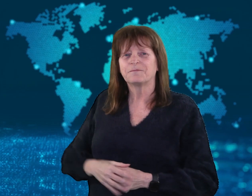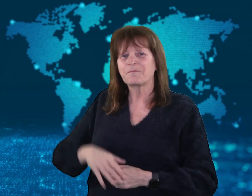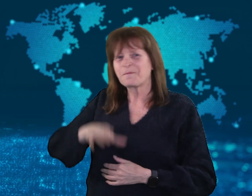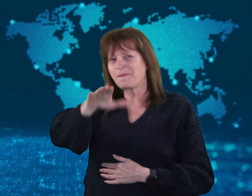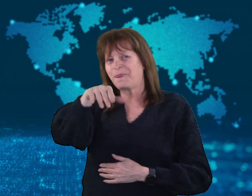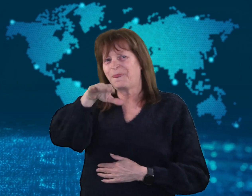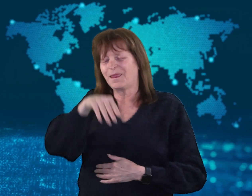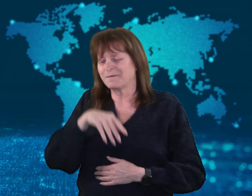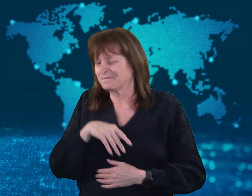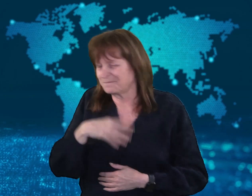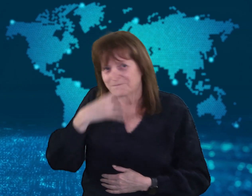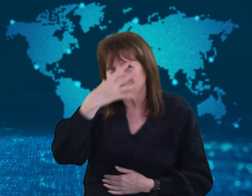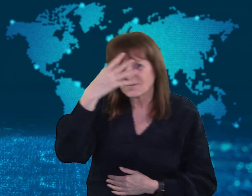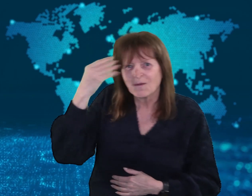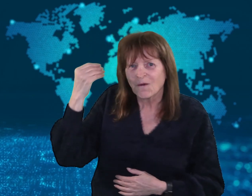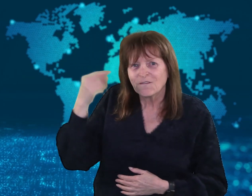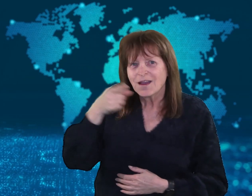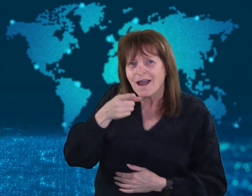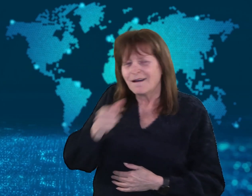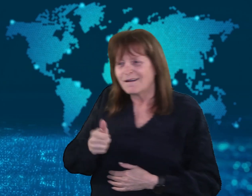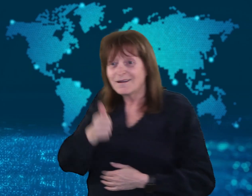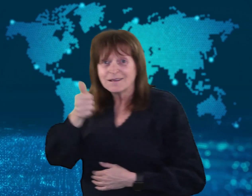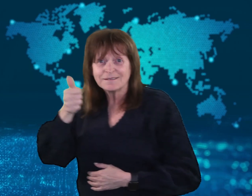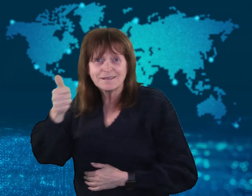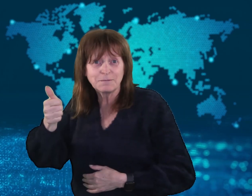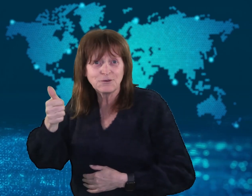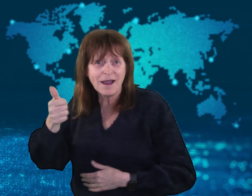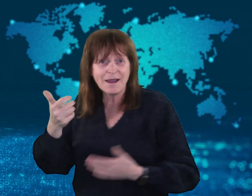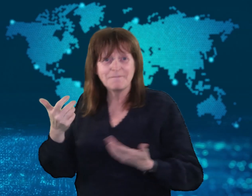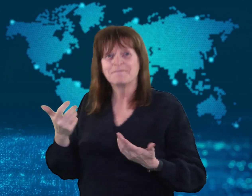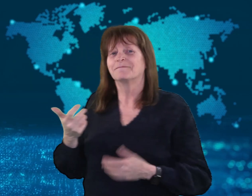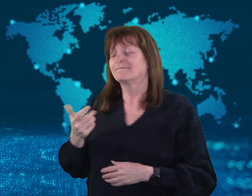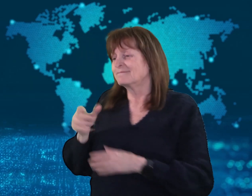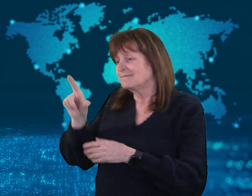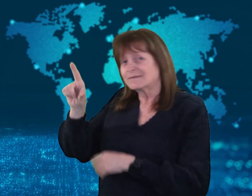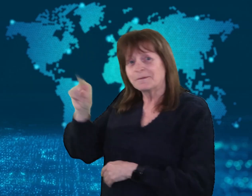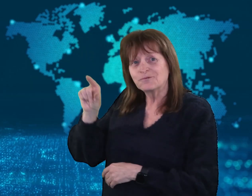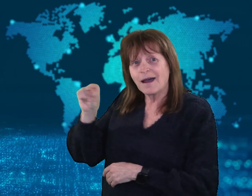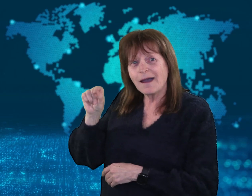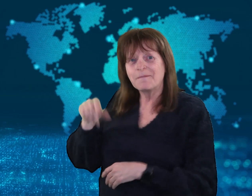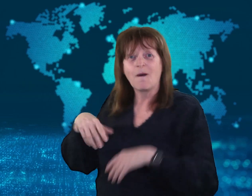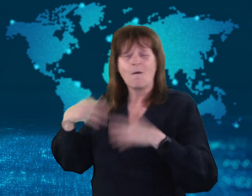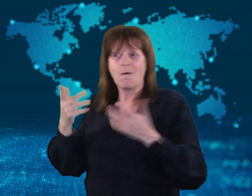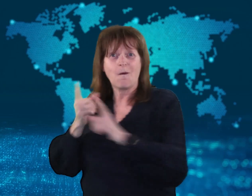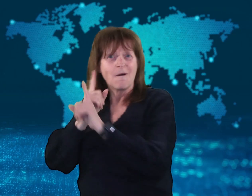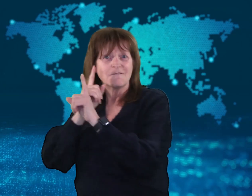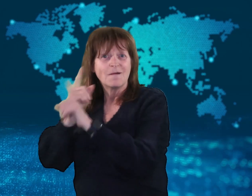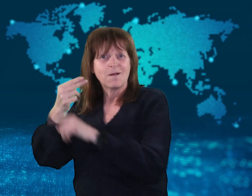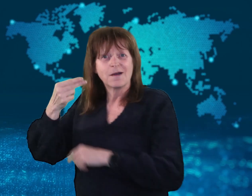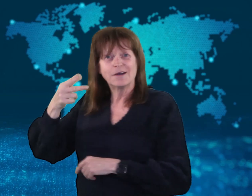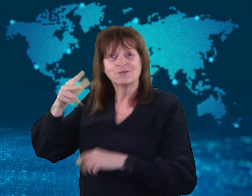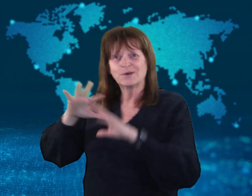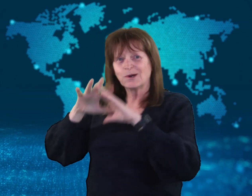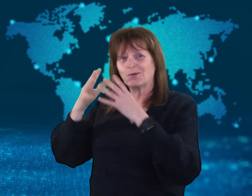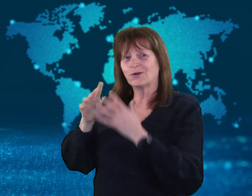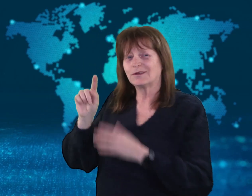Don't forget to subscribe, like, and follow H3 World TV